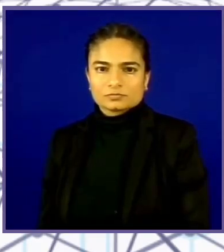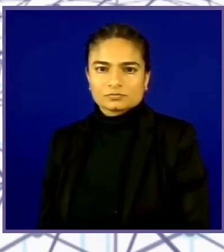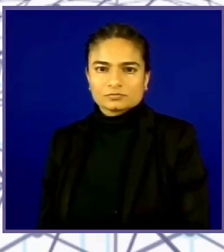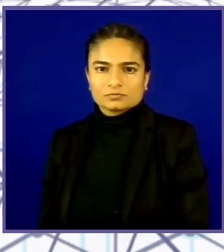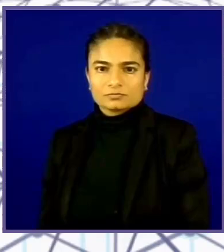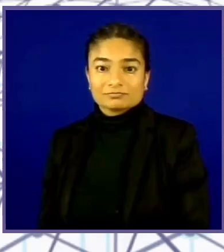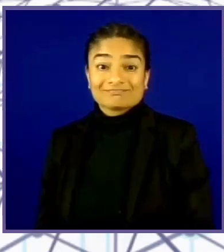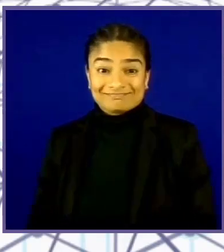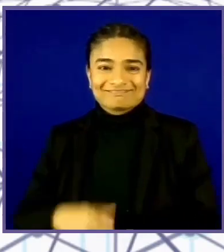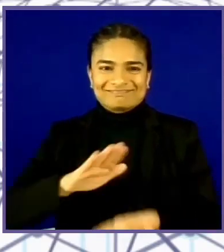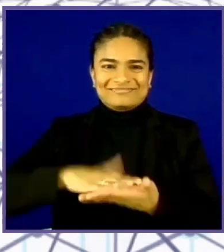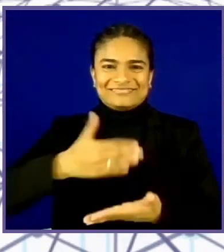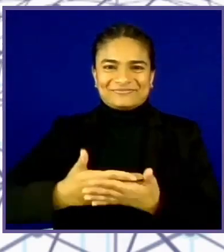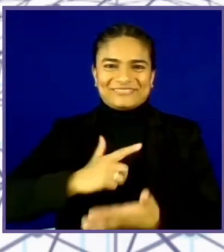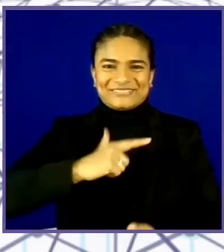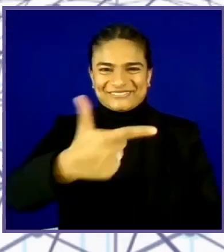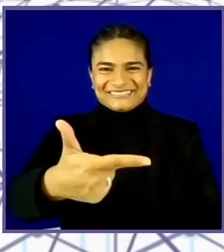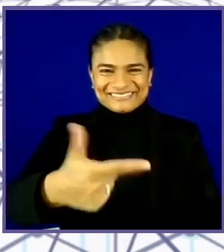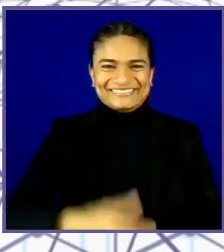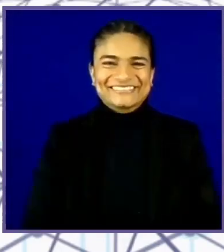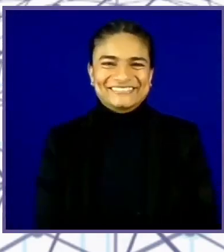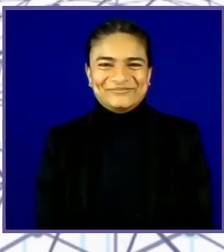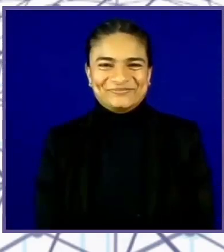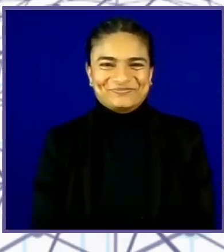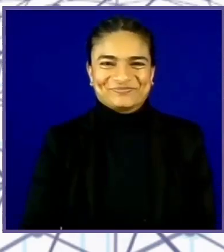Thanks, Ben, for the wonderful intro.